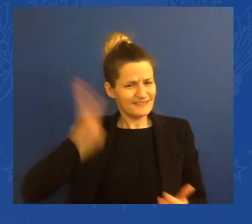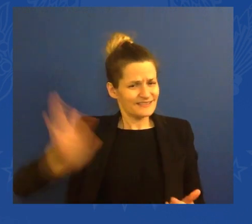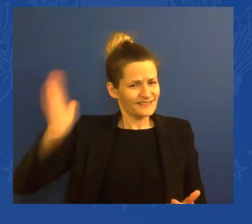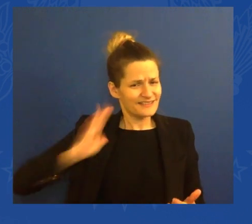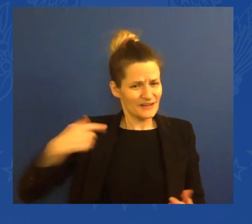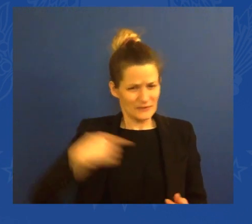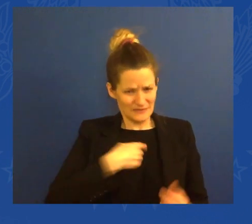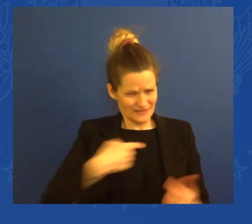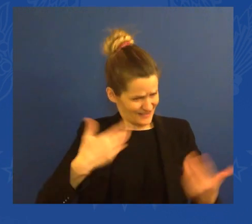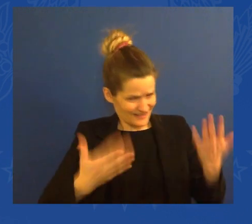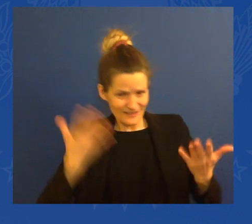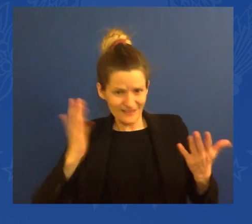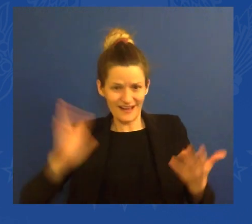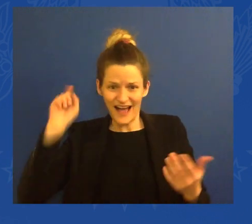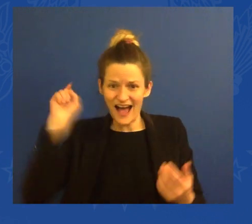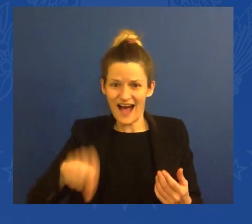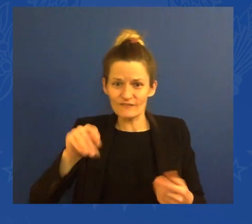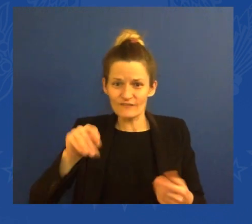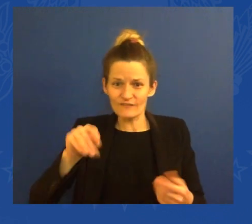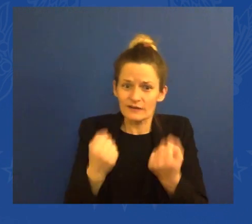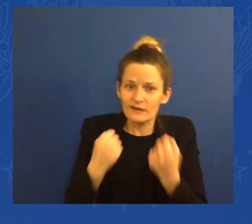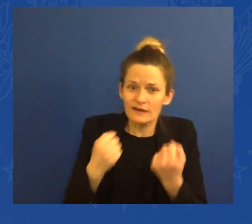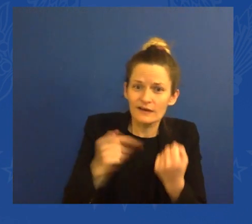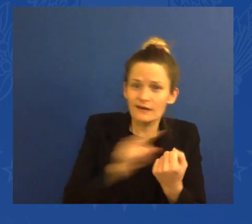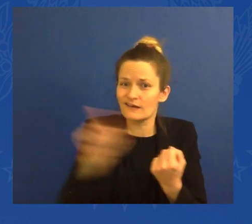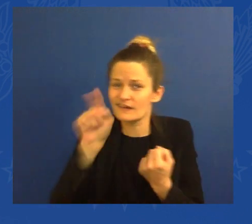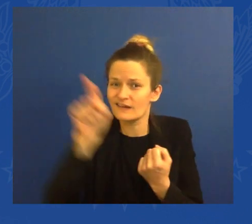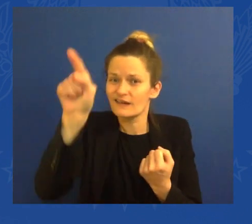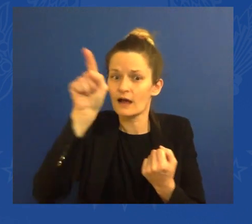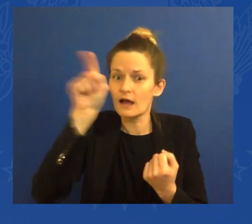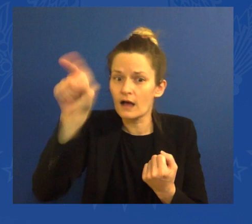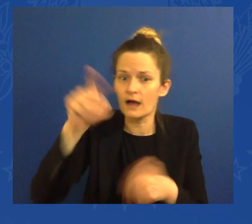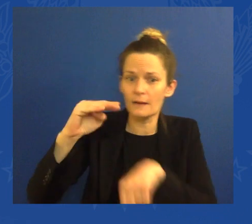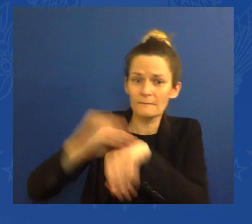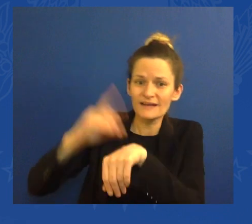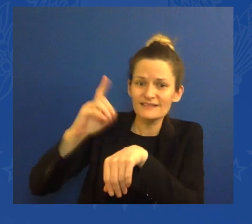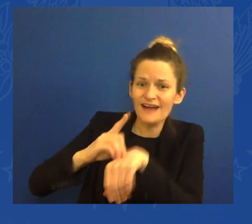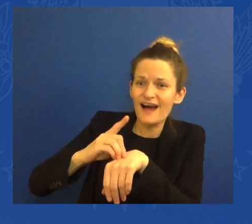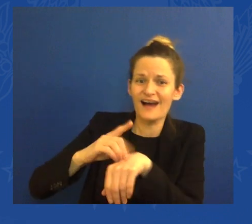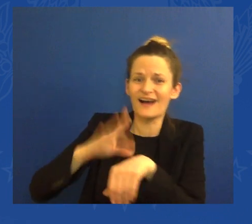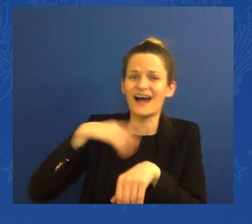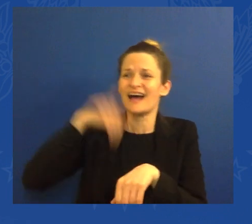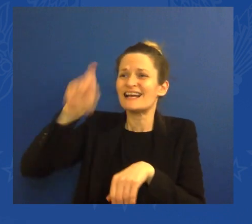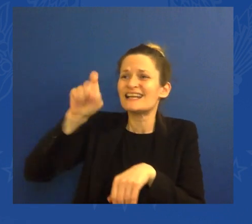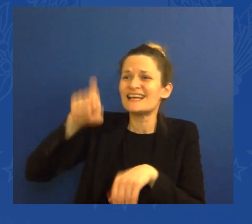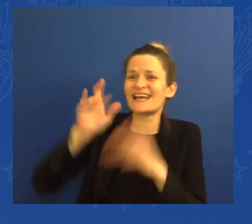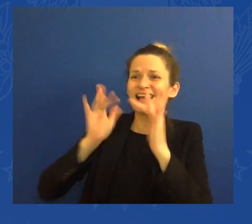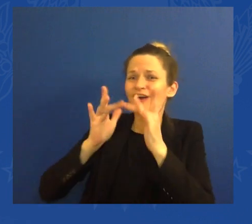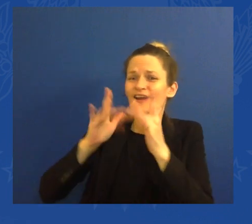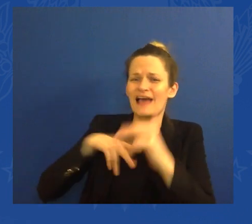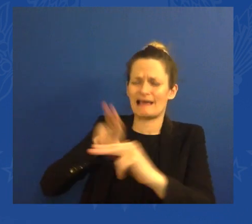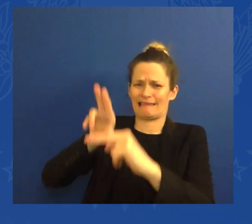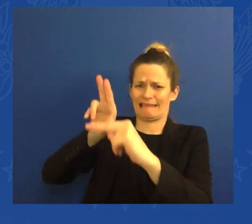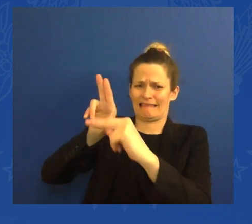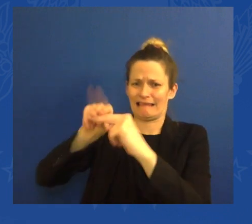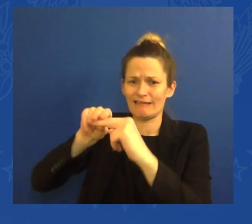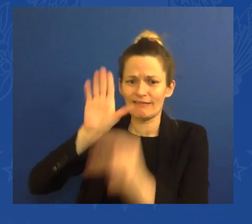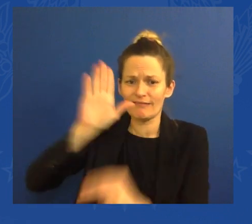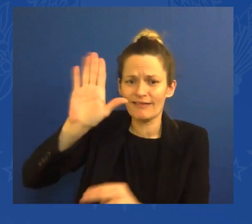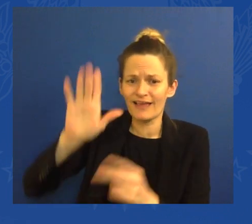and no Internet in your region. And we can provide affordable high-speed Internet to every American -- urban, rural, suburban, Tribal.